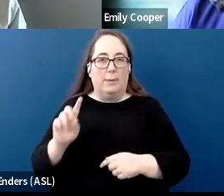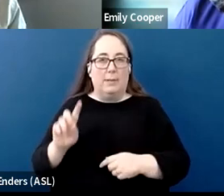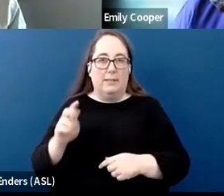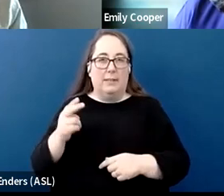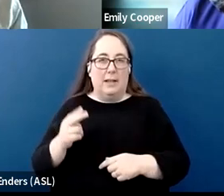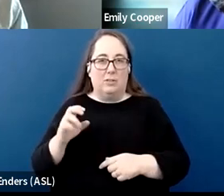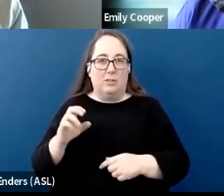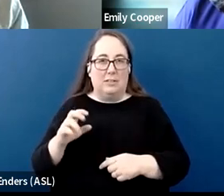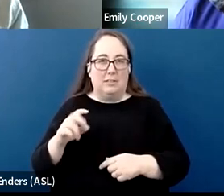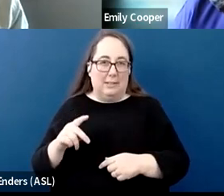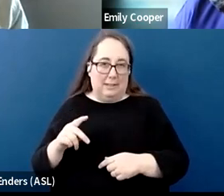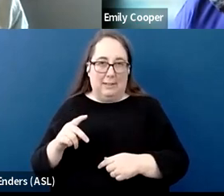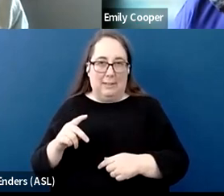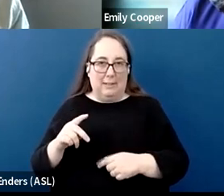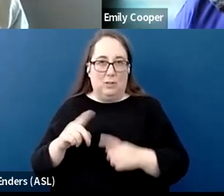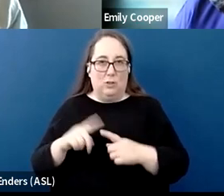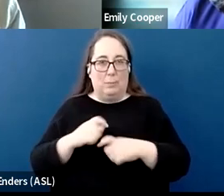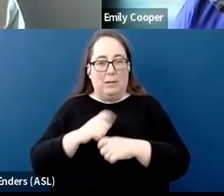independent housing and so our funds are imperative for that process.